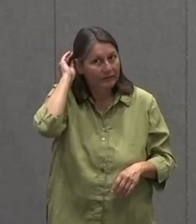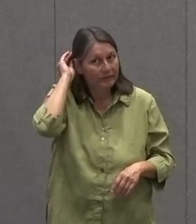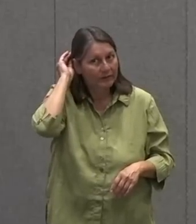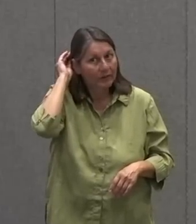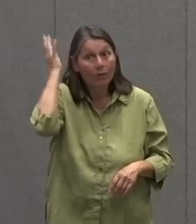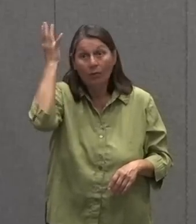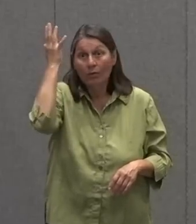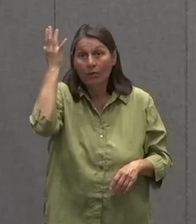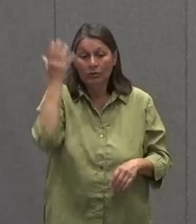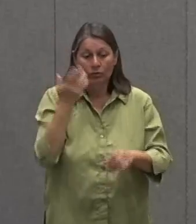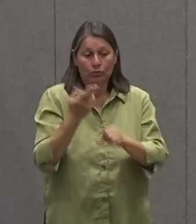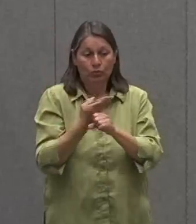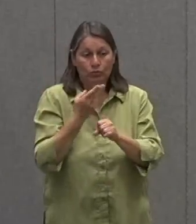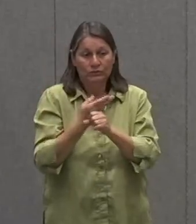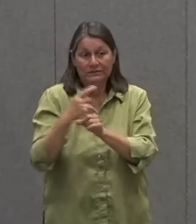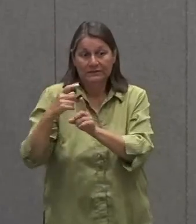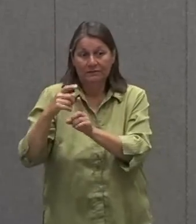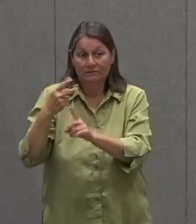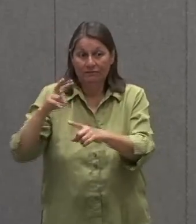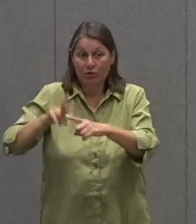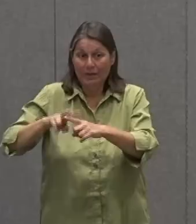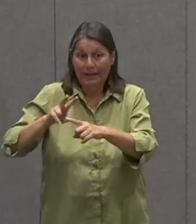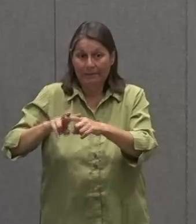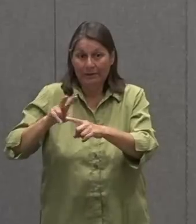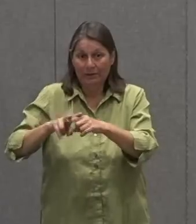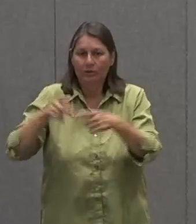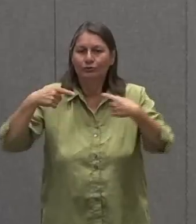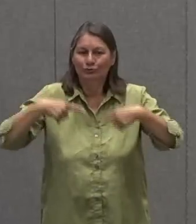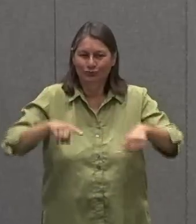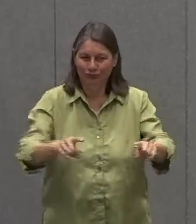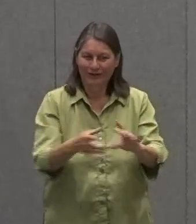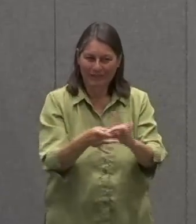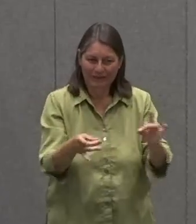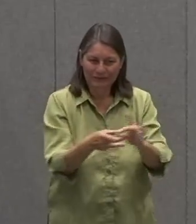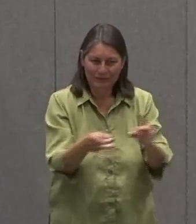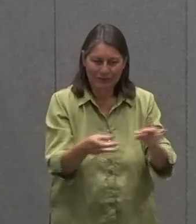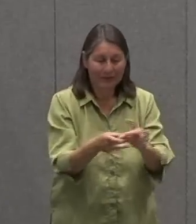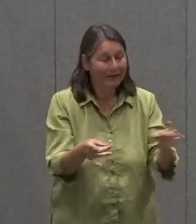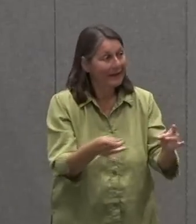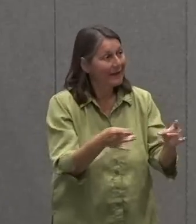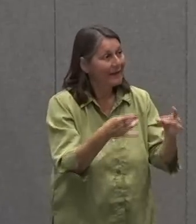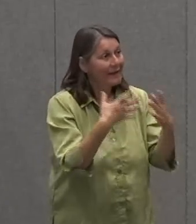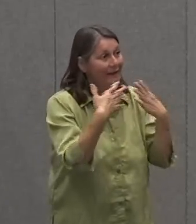All right. - Thank you very much, Mrs. Sears. Next, so, every time I see you,